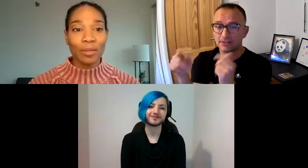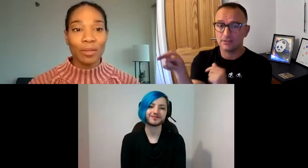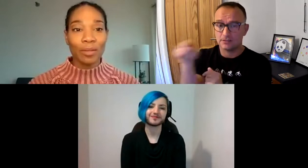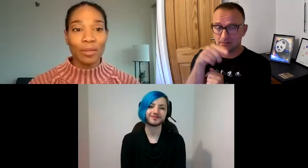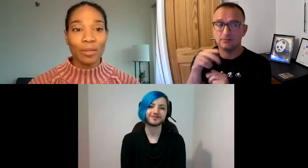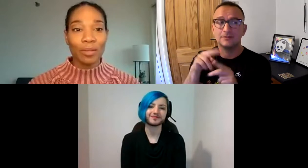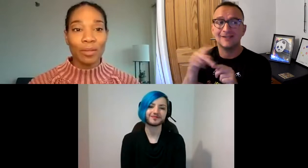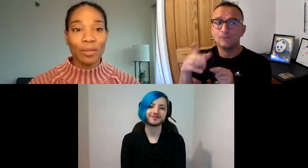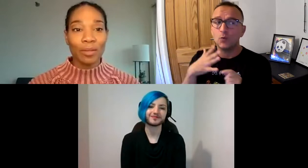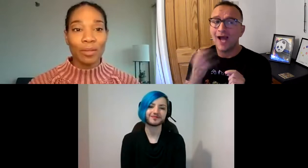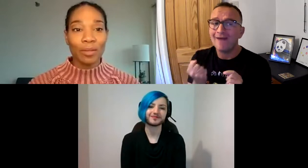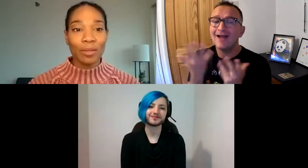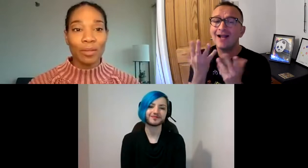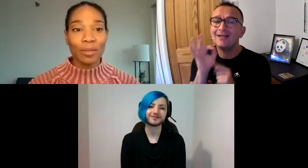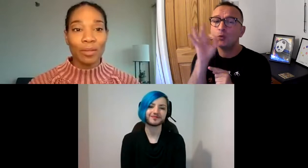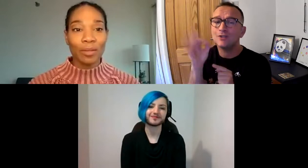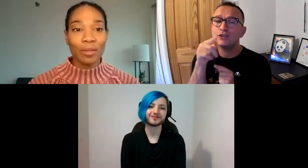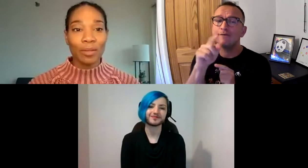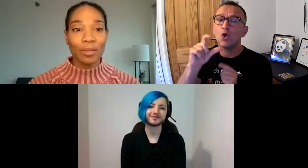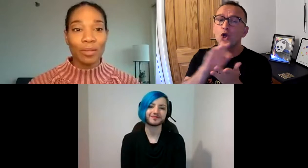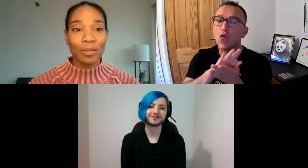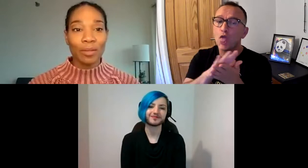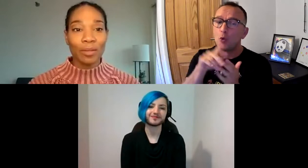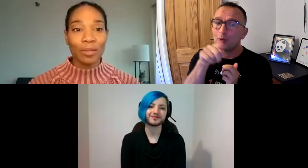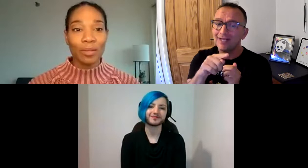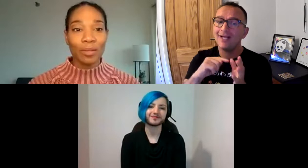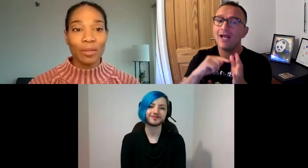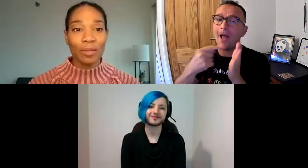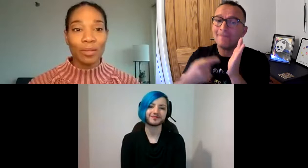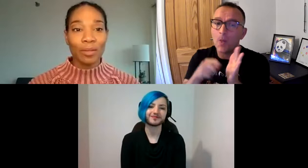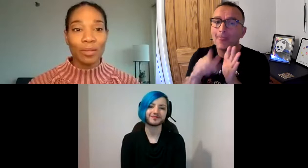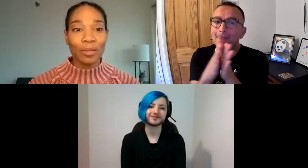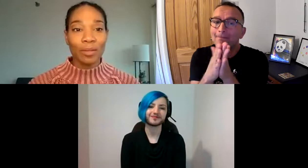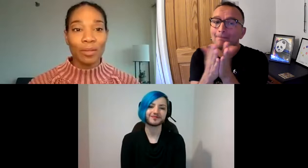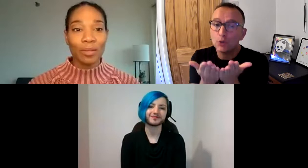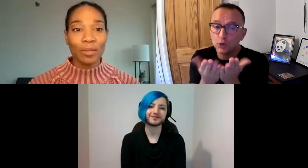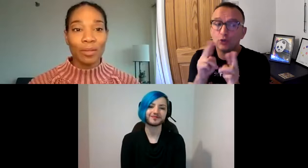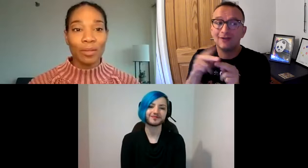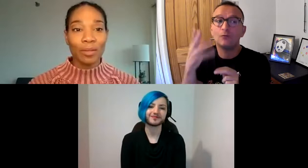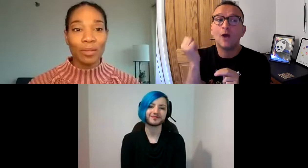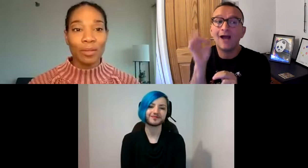questions for Chloe about the book can you please raise your hand in the chat and then we can turn your